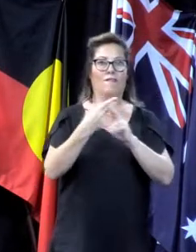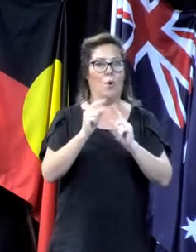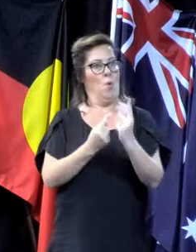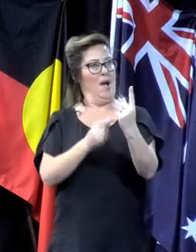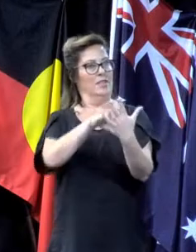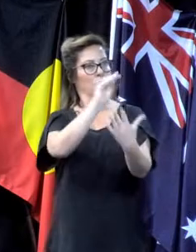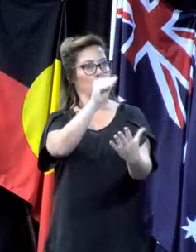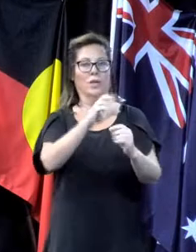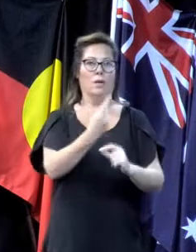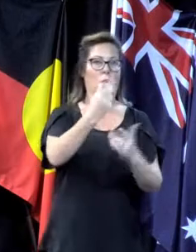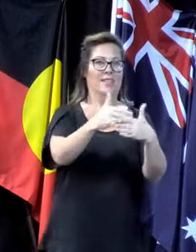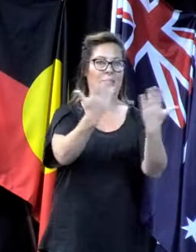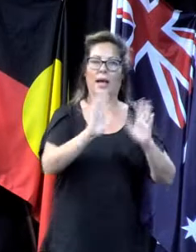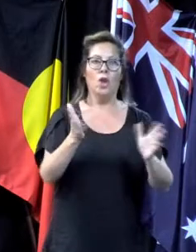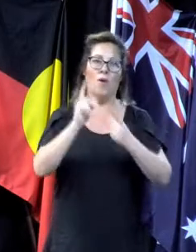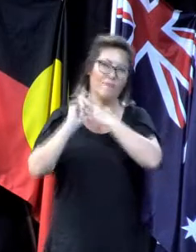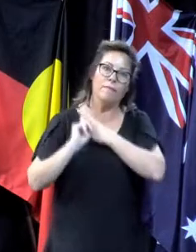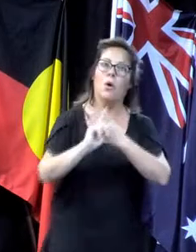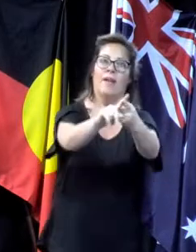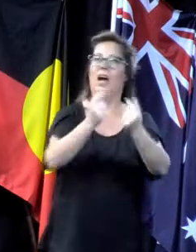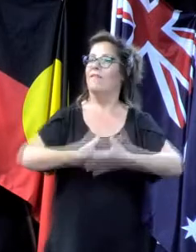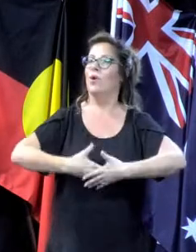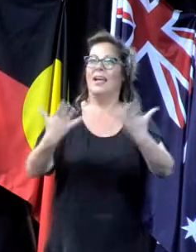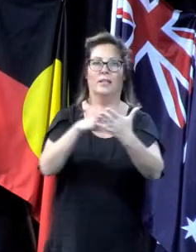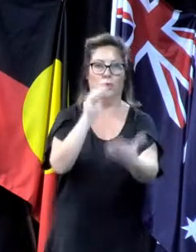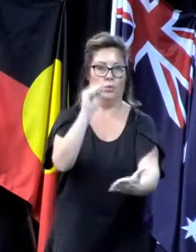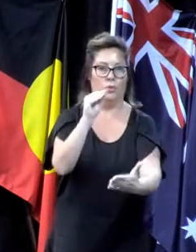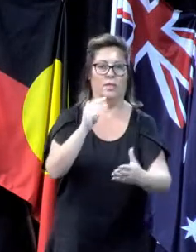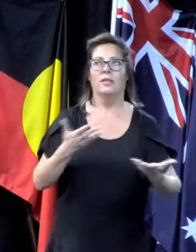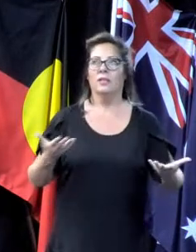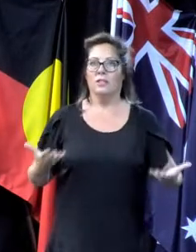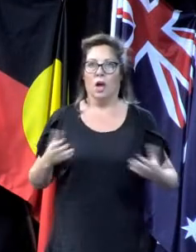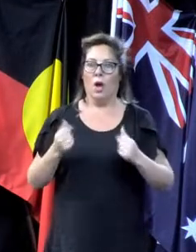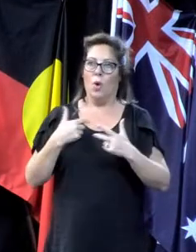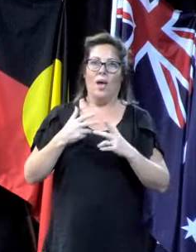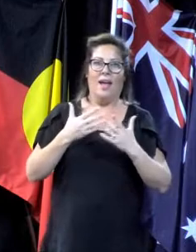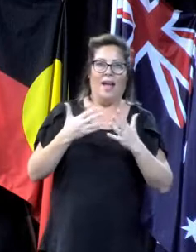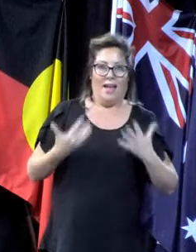So, with those schools, we're at that point in time where we're actually looking at, well, what is our current story.